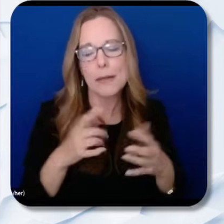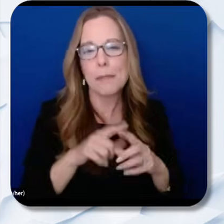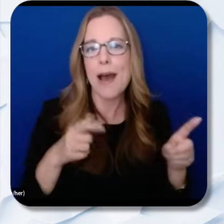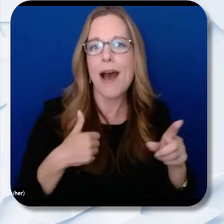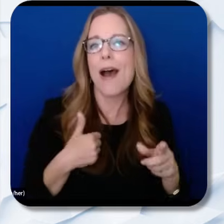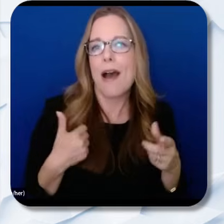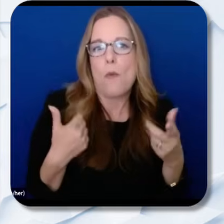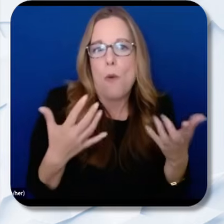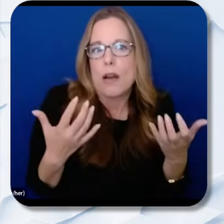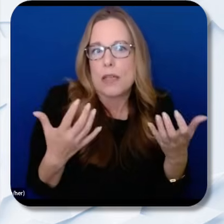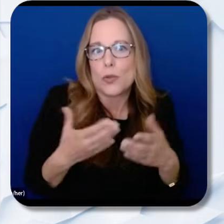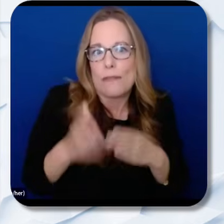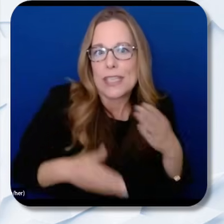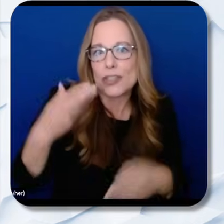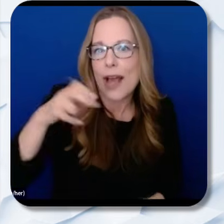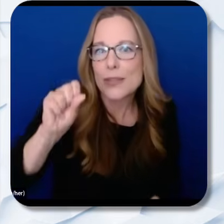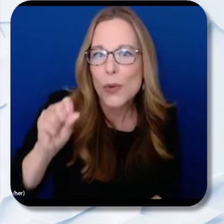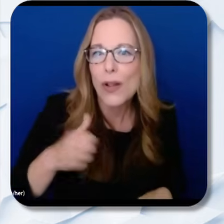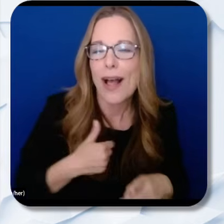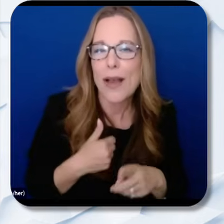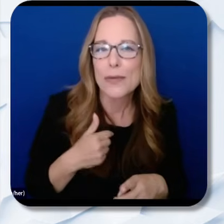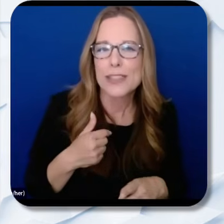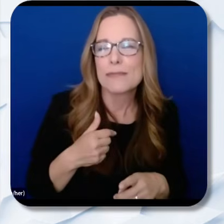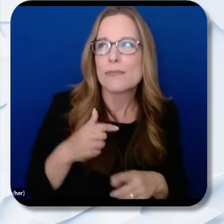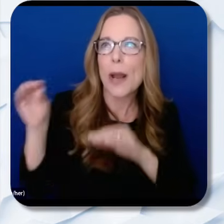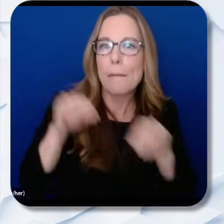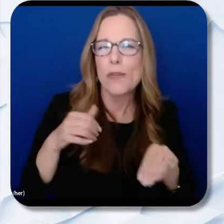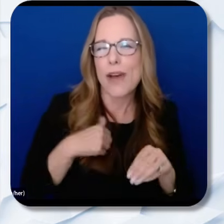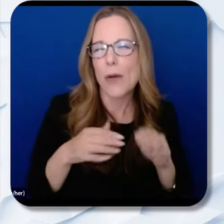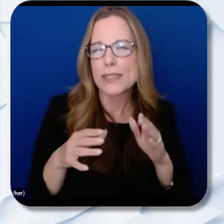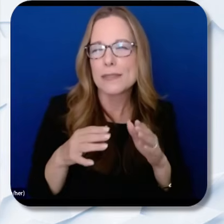And then, what was just on the horizon of my thinking was, for the first time,